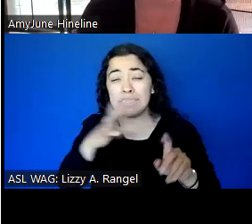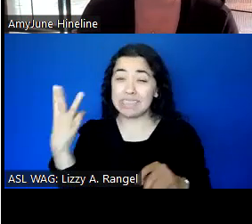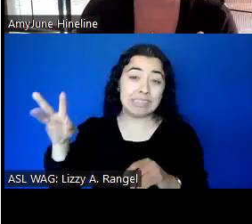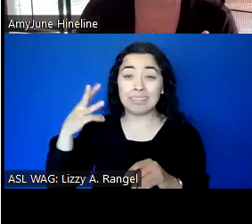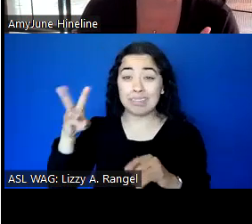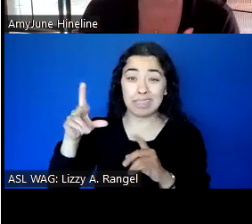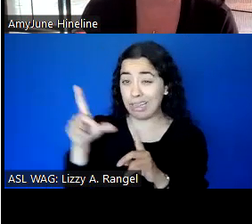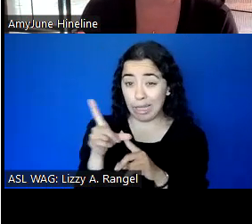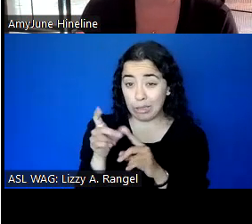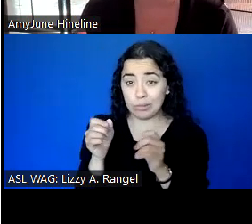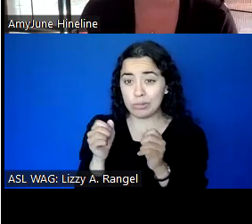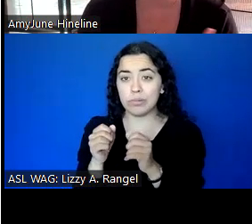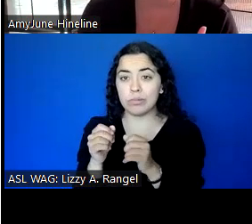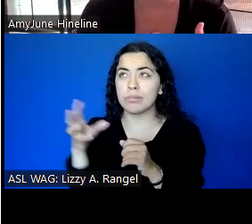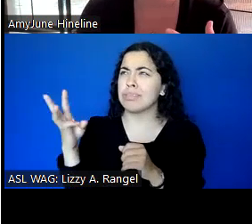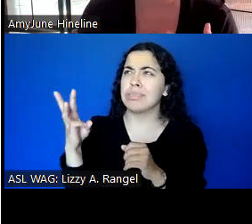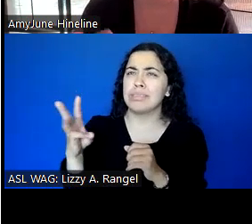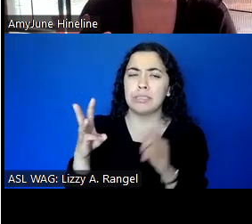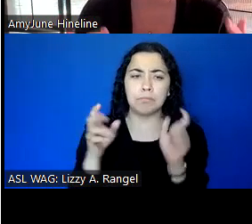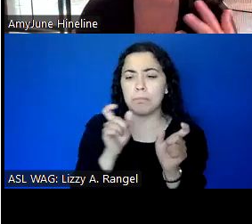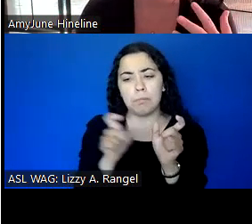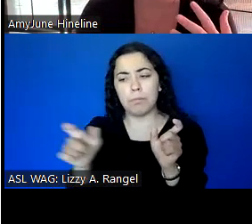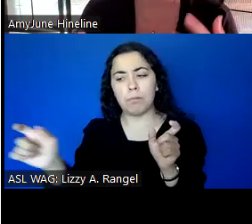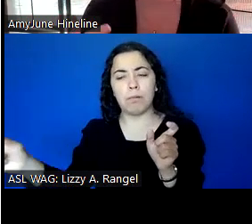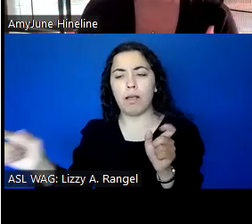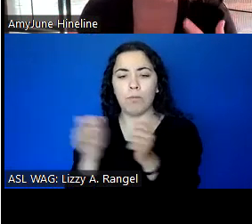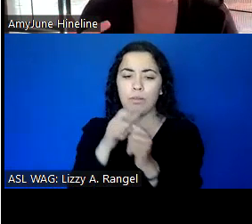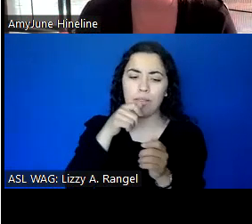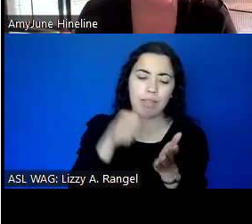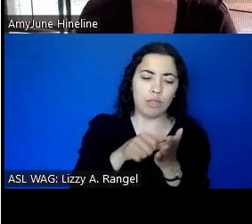check box underneath. So if you select that box, you can see the password and